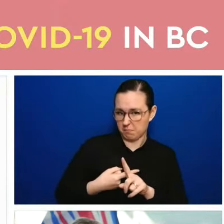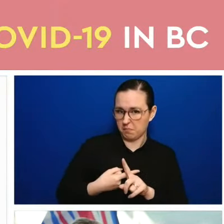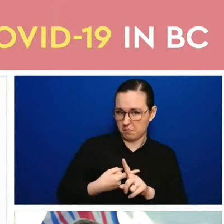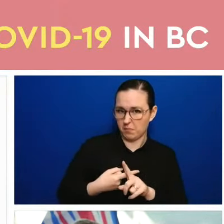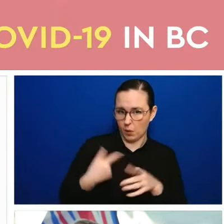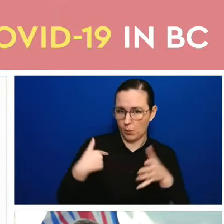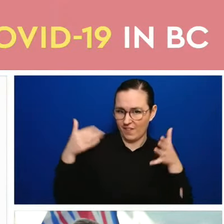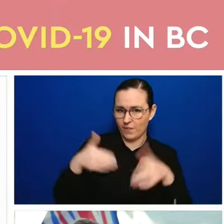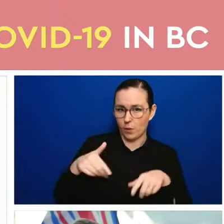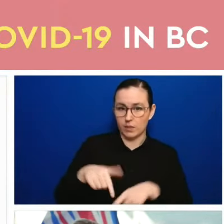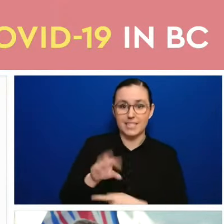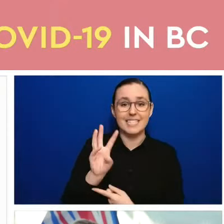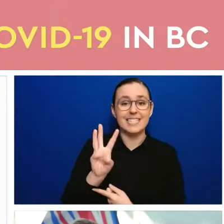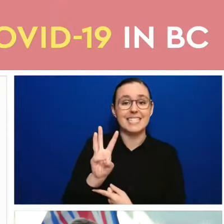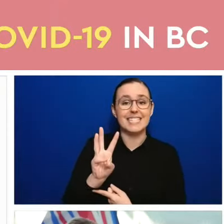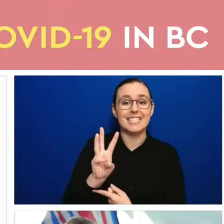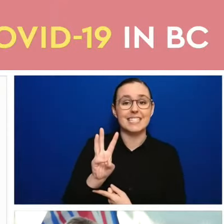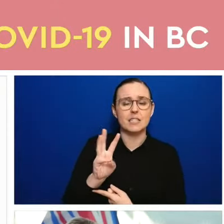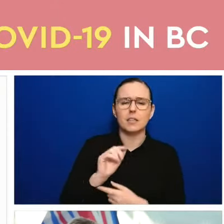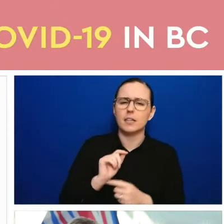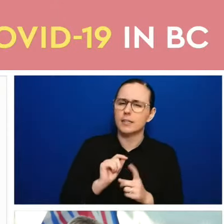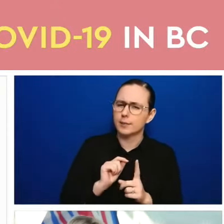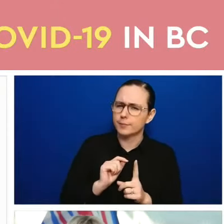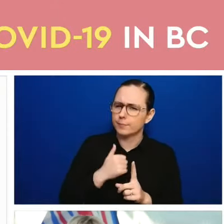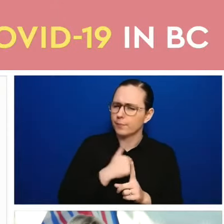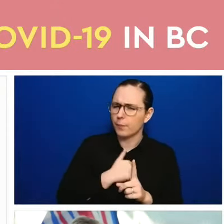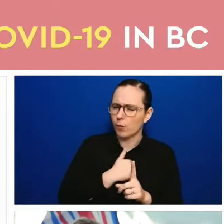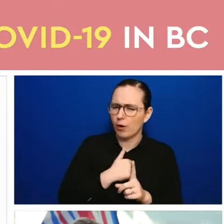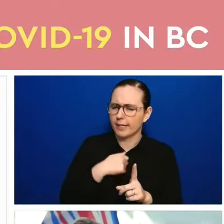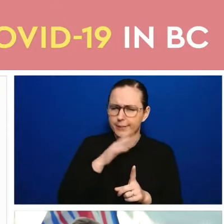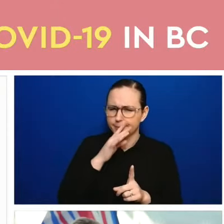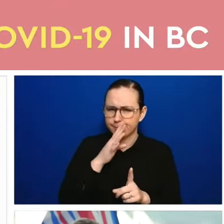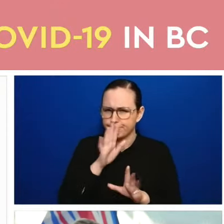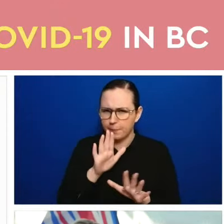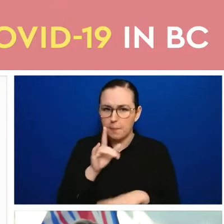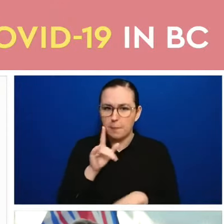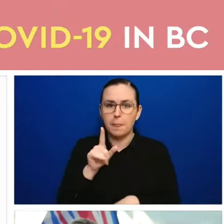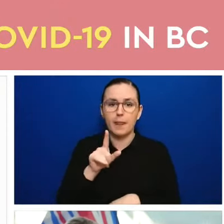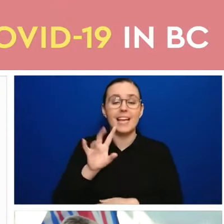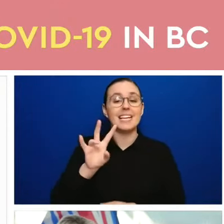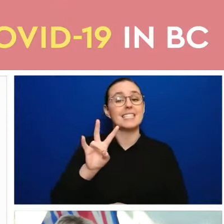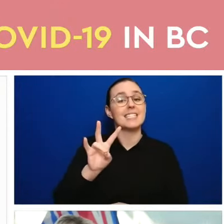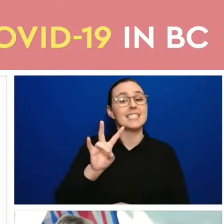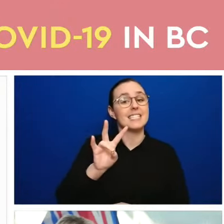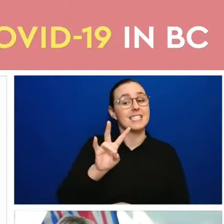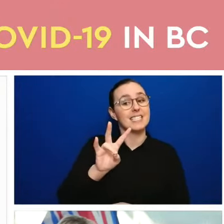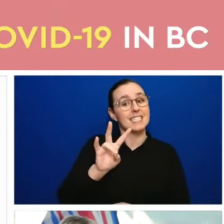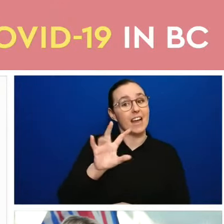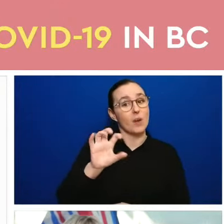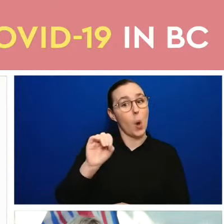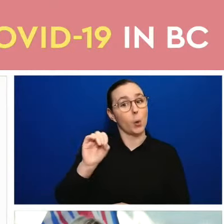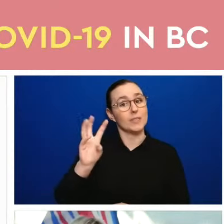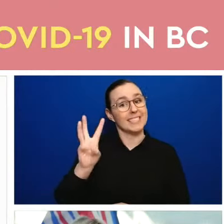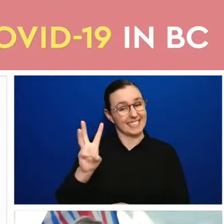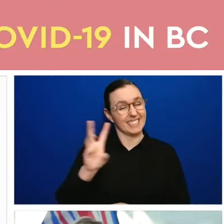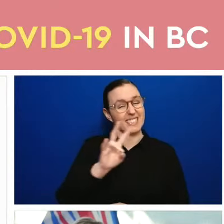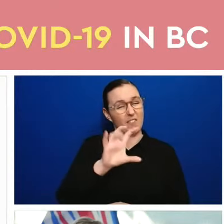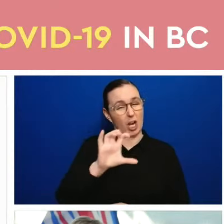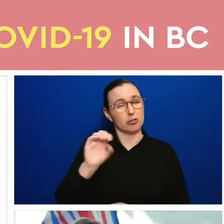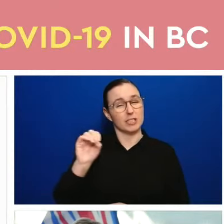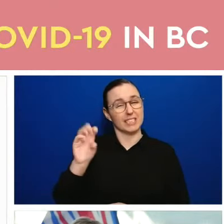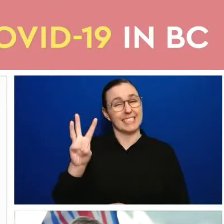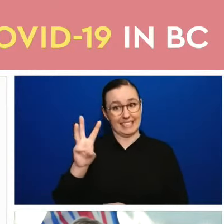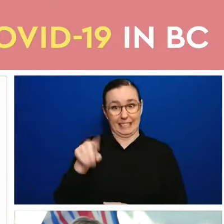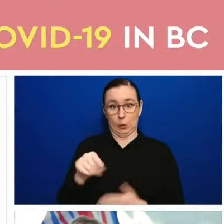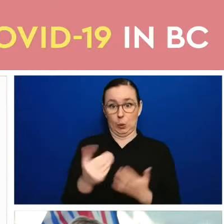looking at in the last month.